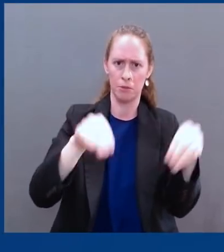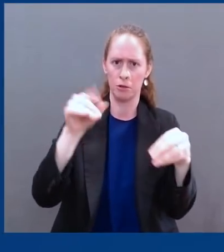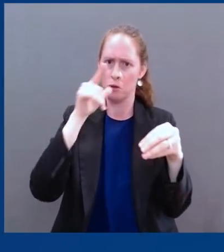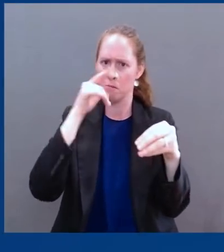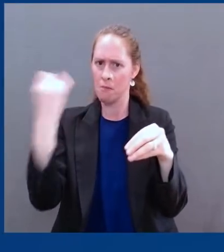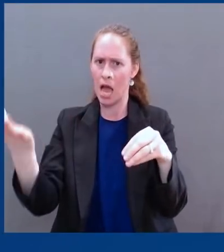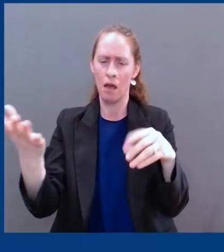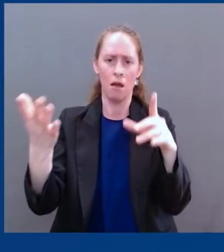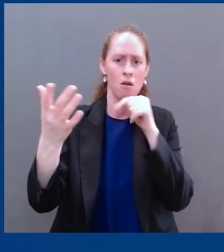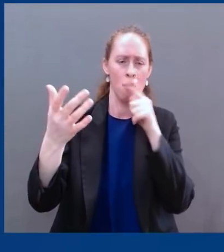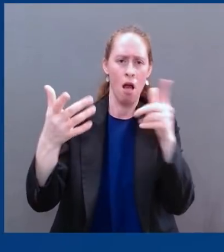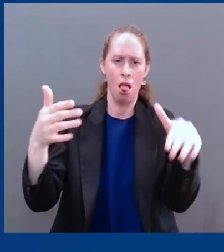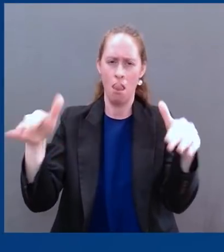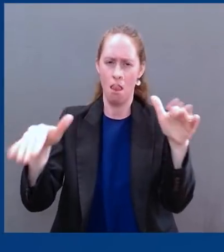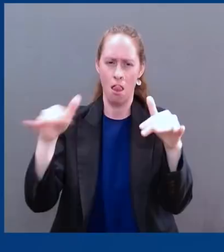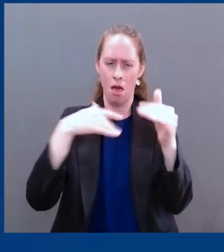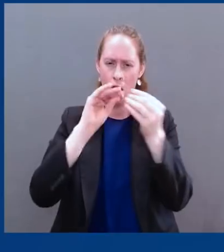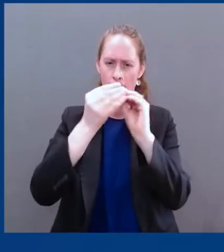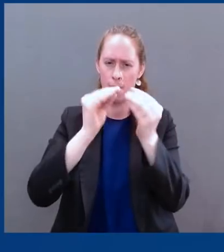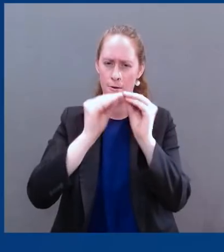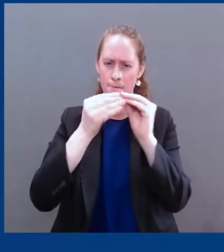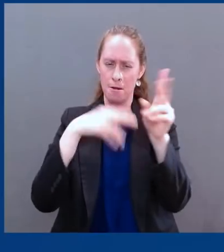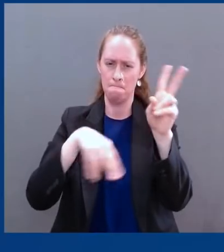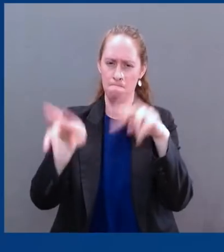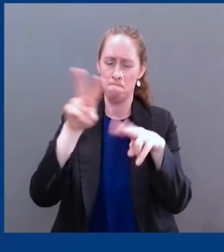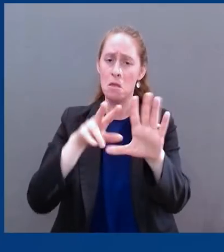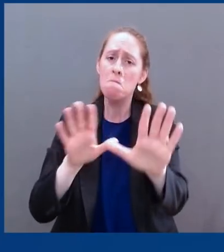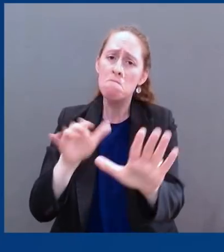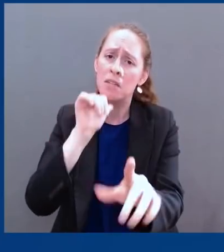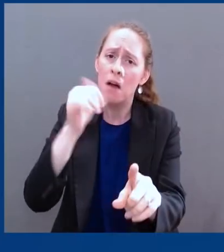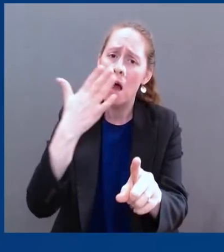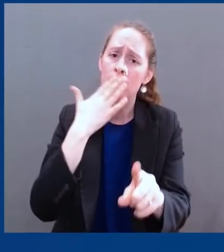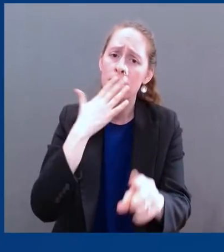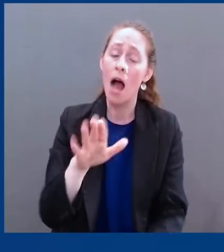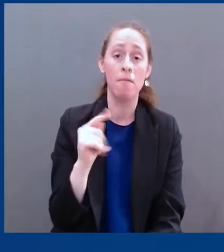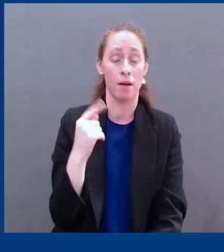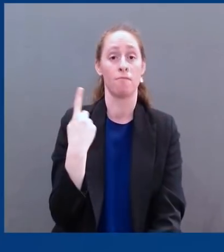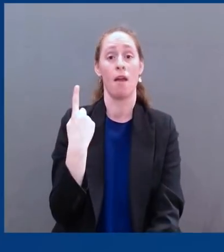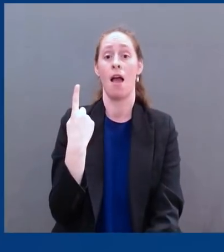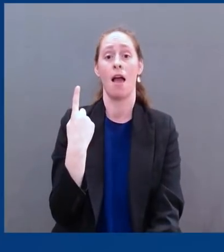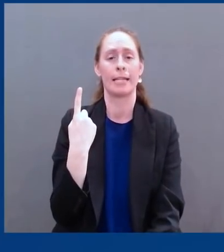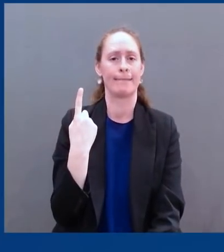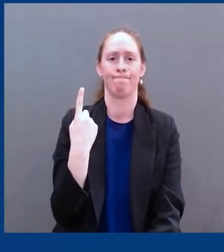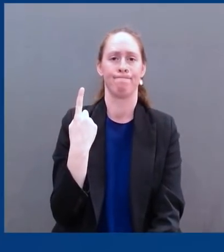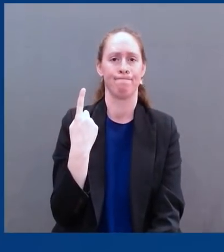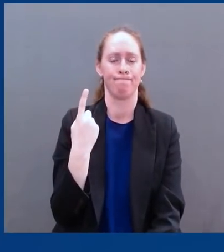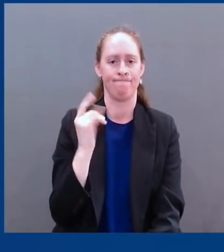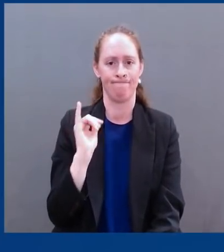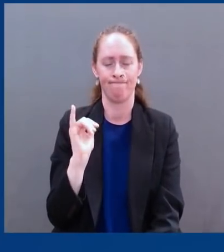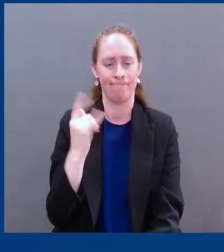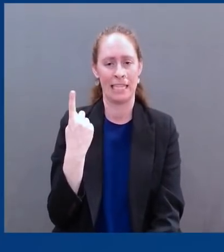One of the things that has not been as successful -- and we're trying our very best to counter that --